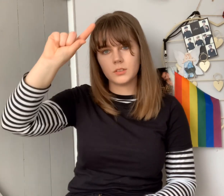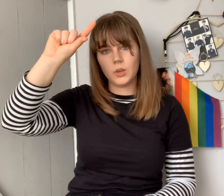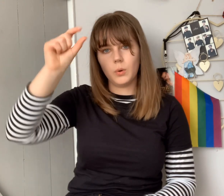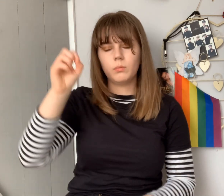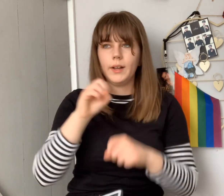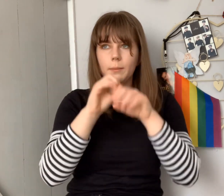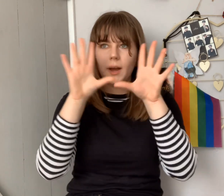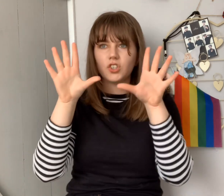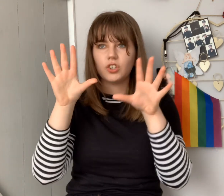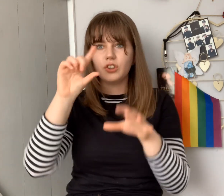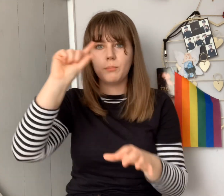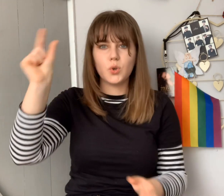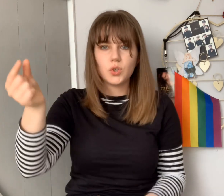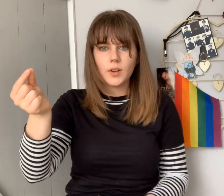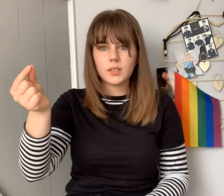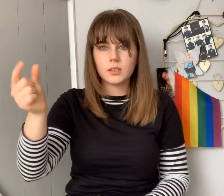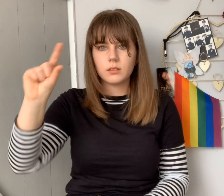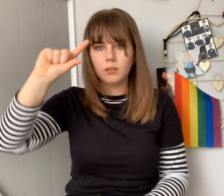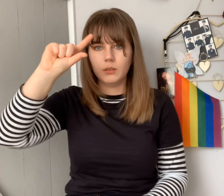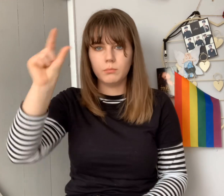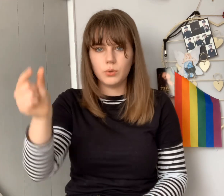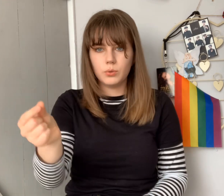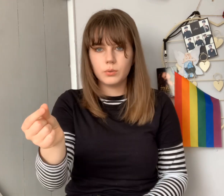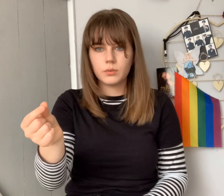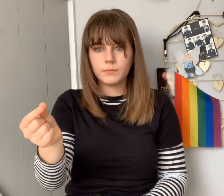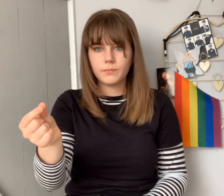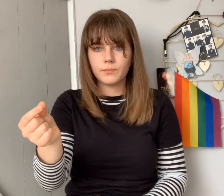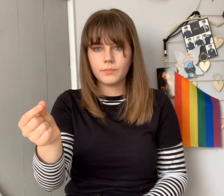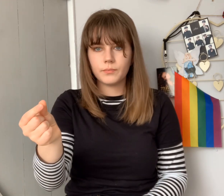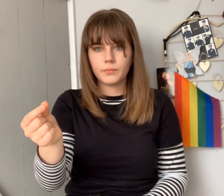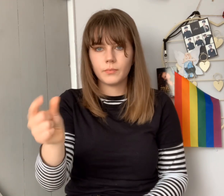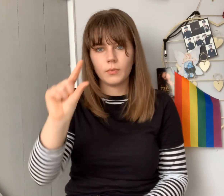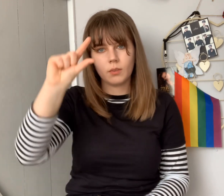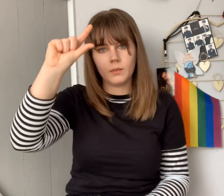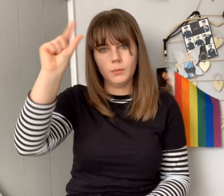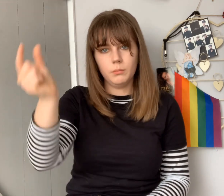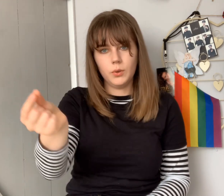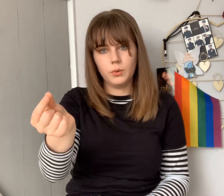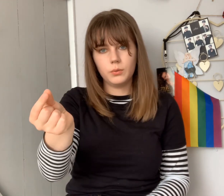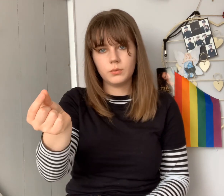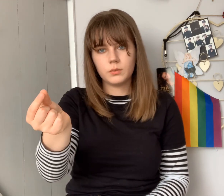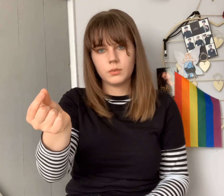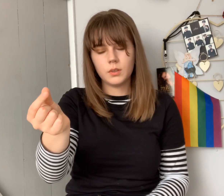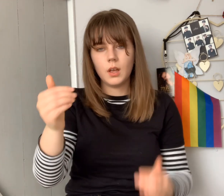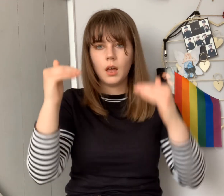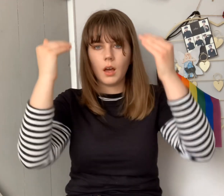So imagine the moon crest "moon"